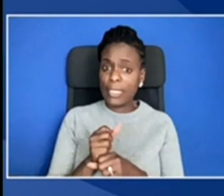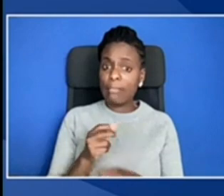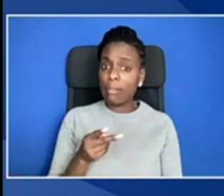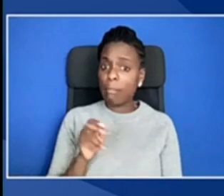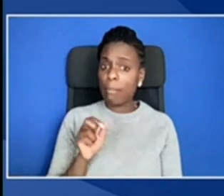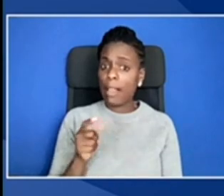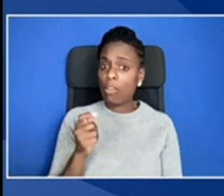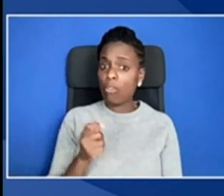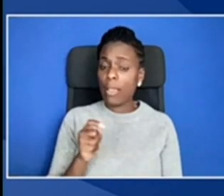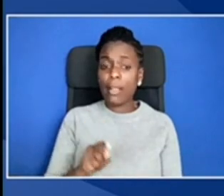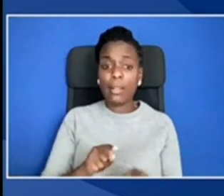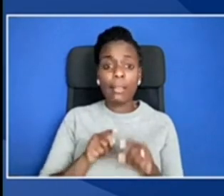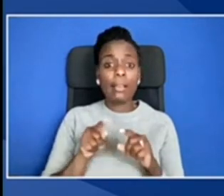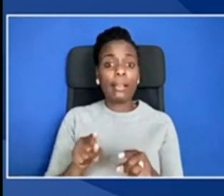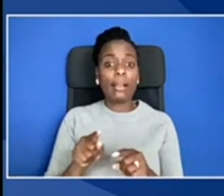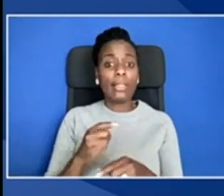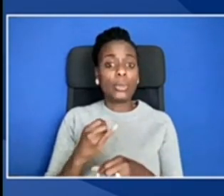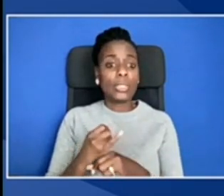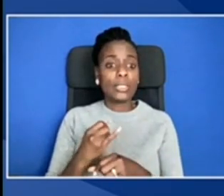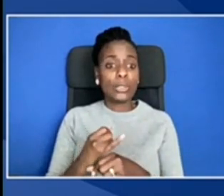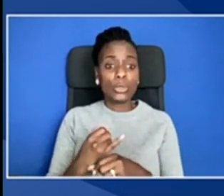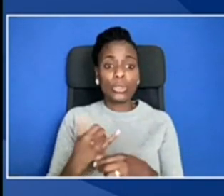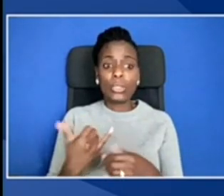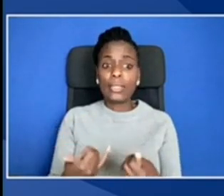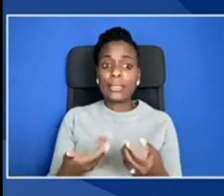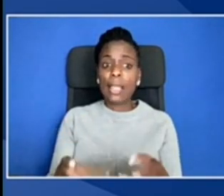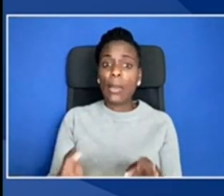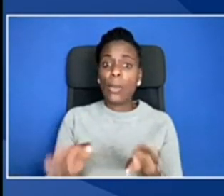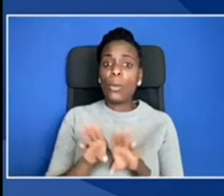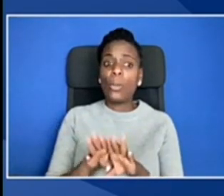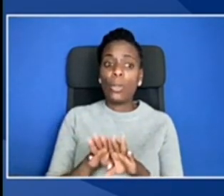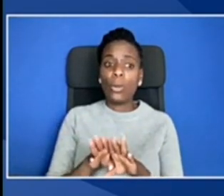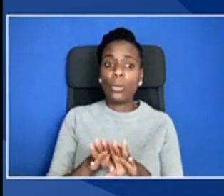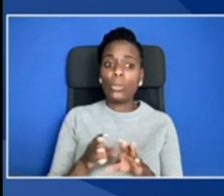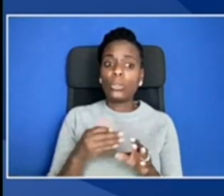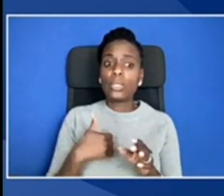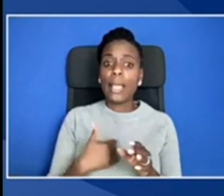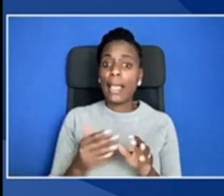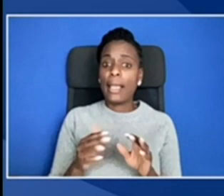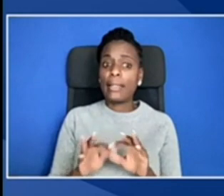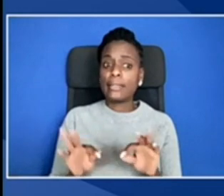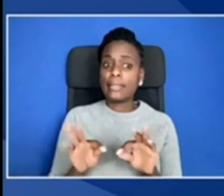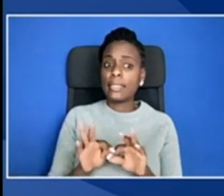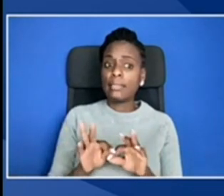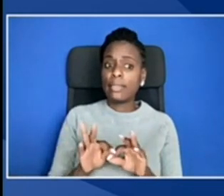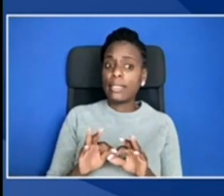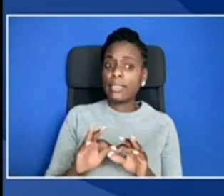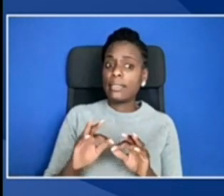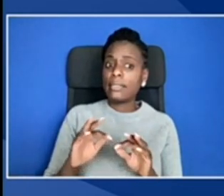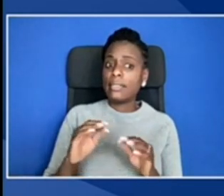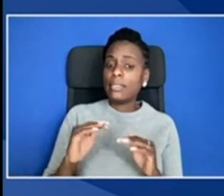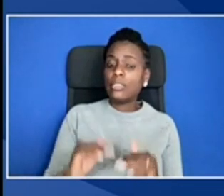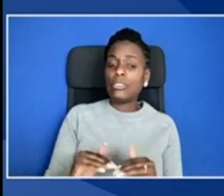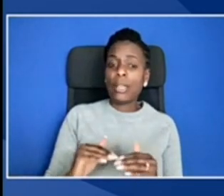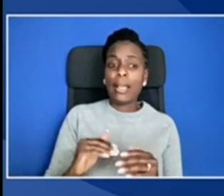institution that's closed, and have significant child or dependent care expenses, medical expenses, file for